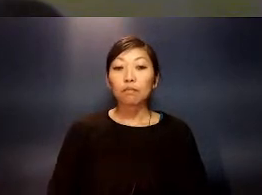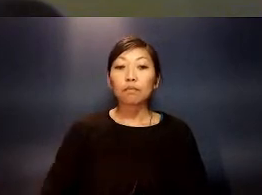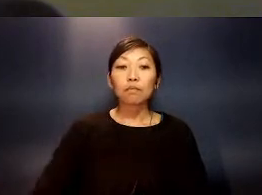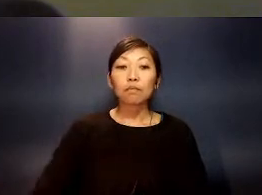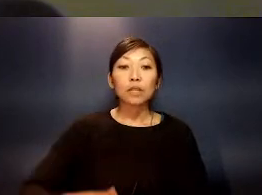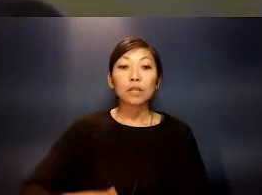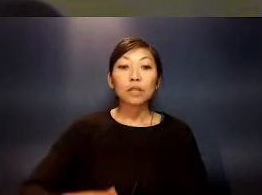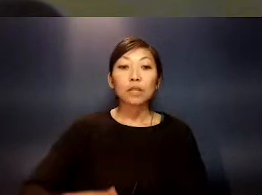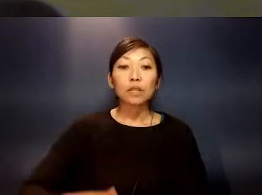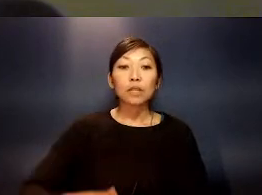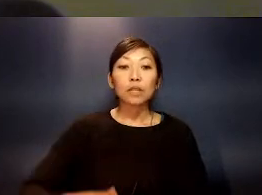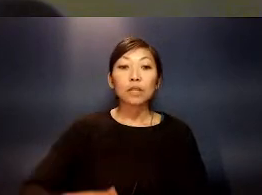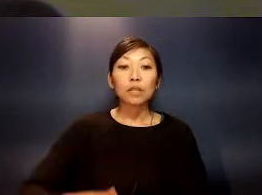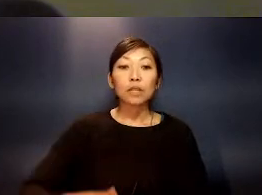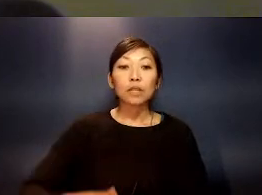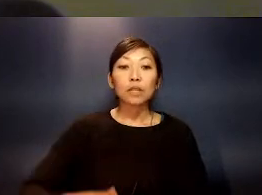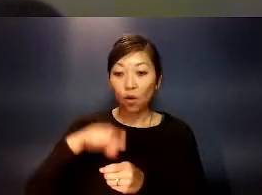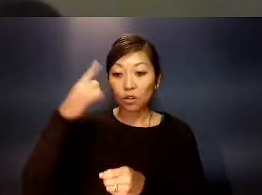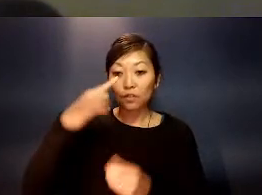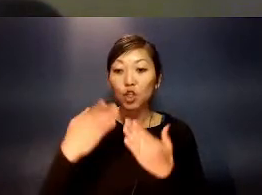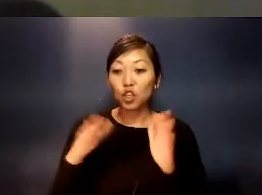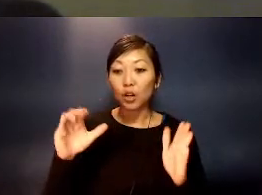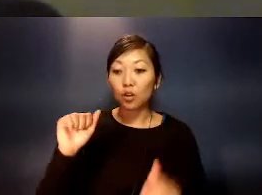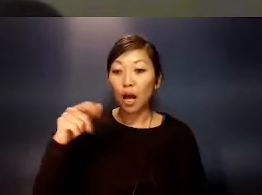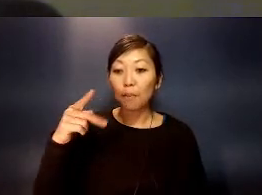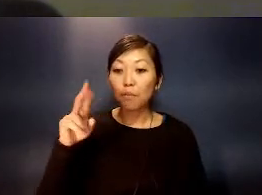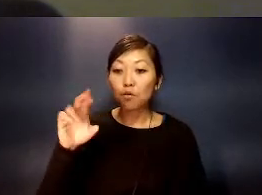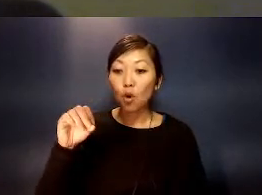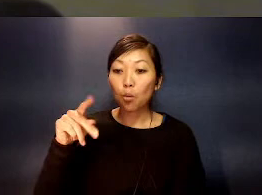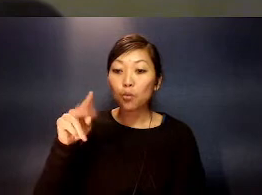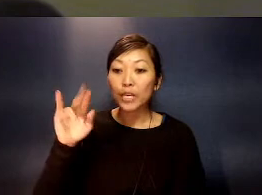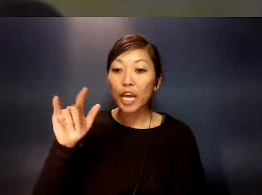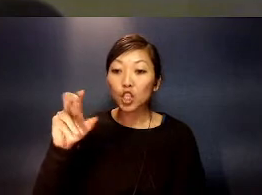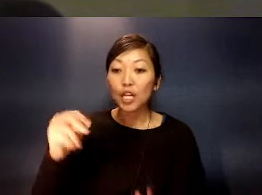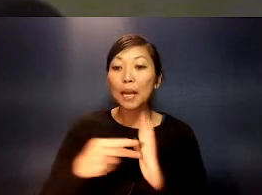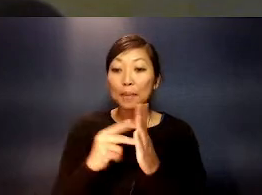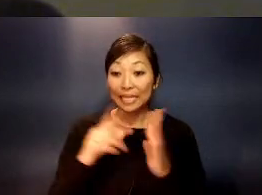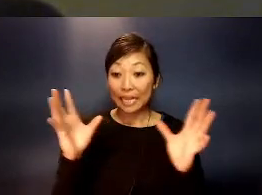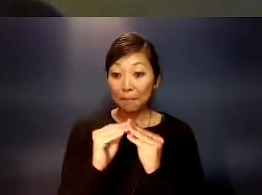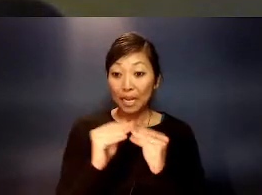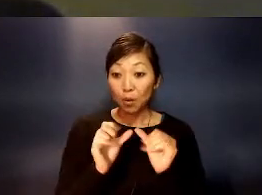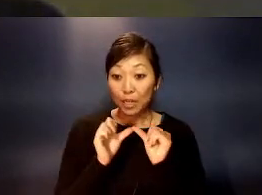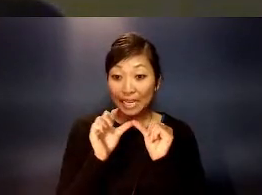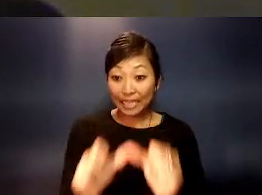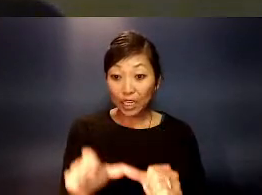HAVE TO FIND A TIME AT COMMITTEE AS A WHOLE OR PRIOR TO THE FINAL COUNCIL MEETING ON FRIDAY TO REACH CONSENSUS TO PASS THE BUDGET.